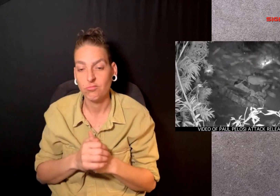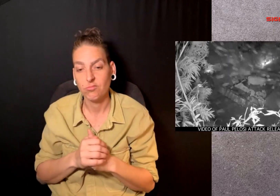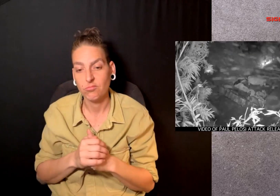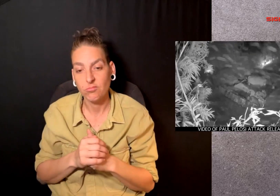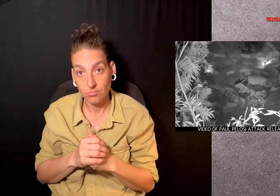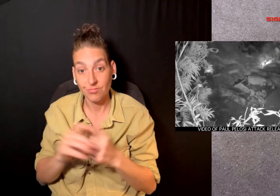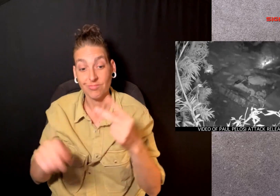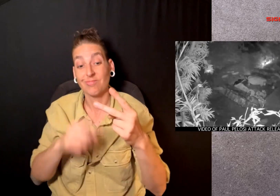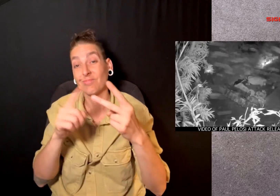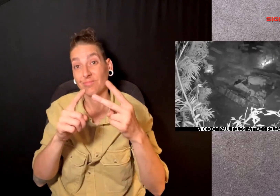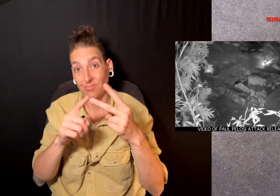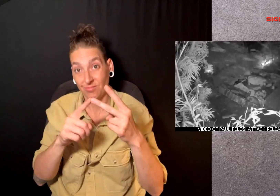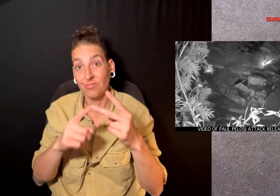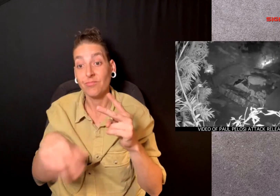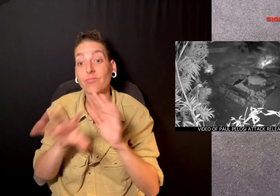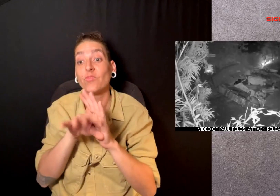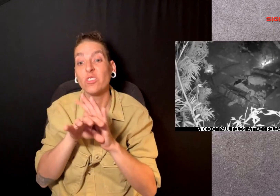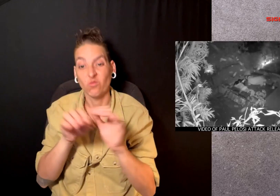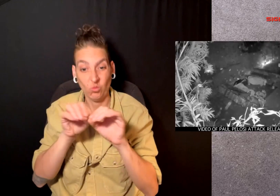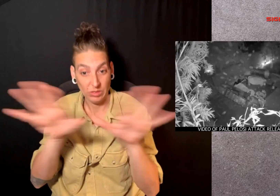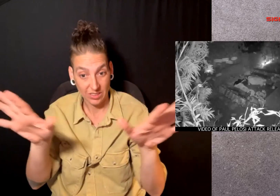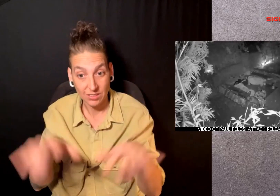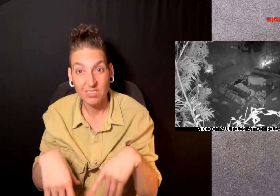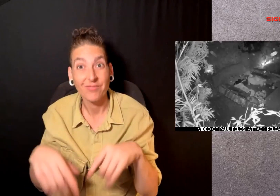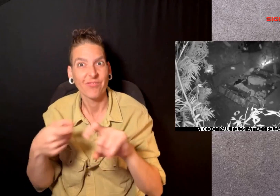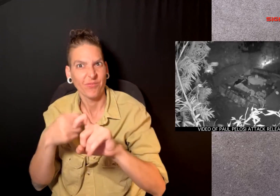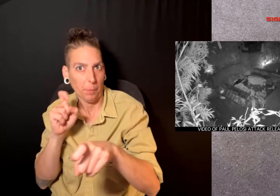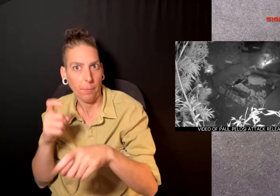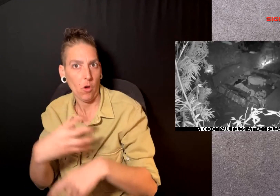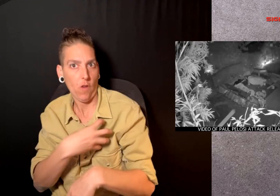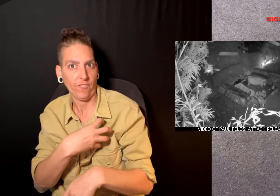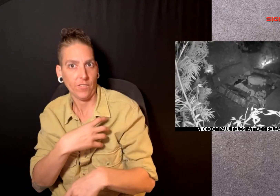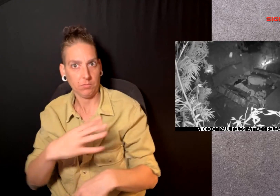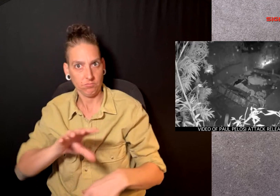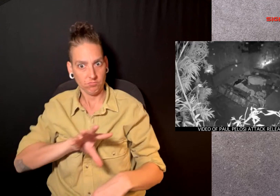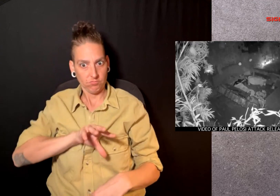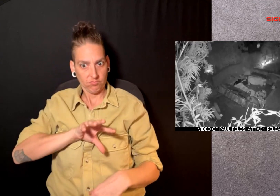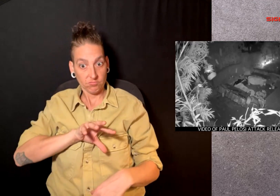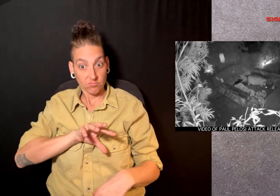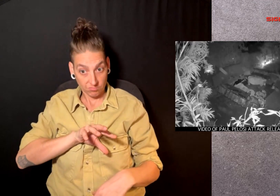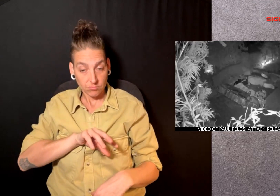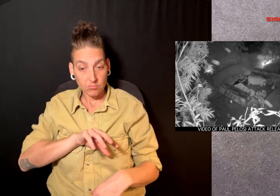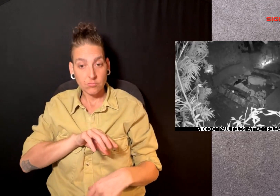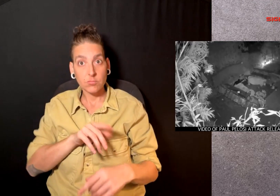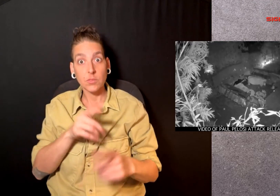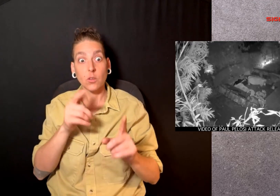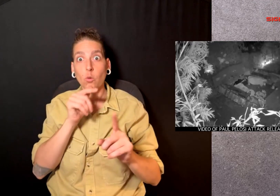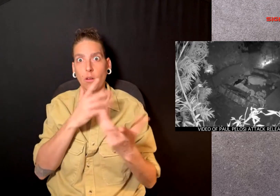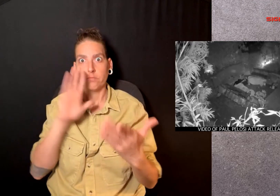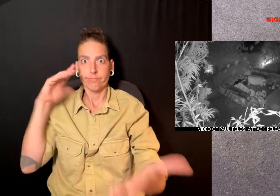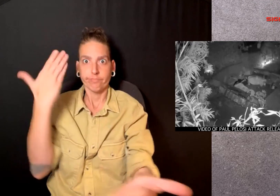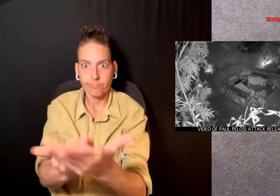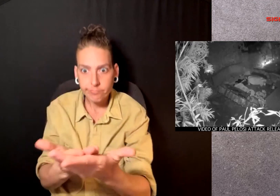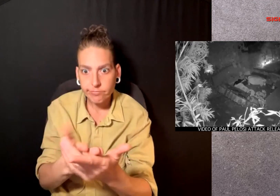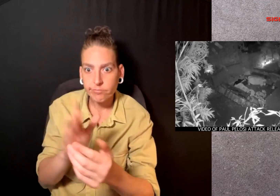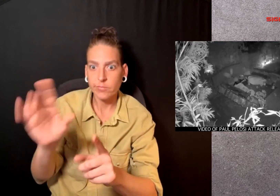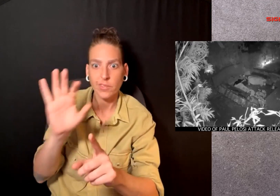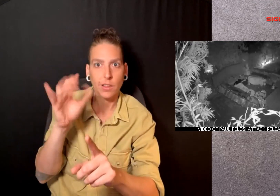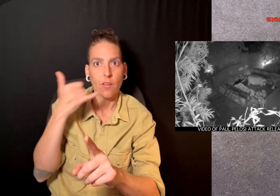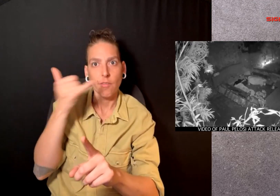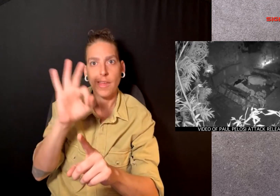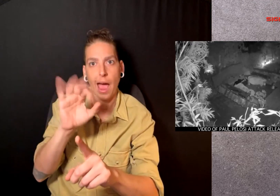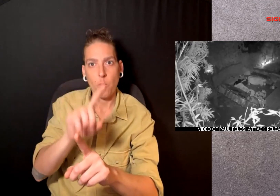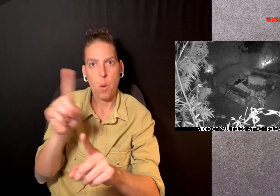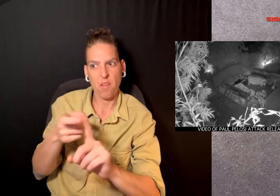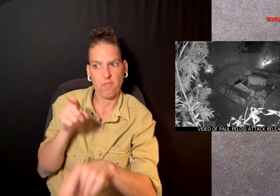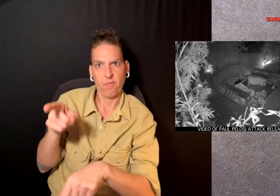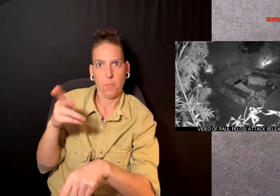the second video released is from the body cam of an officer who responded to Paul Pelosi's 911 call